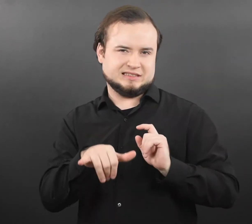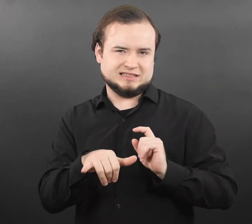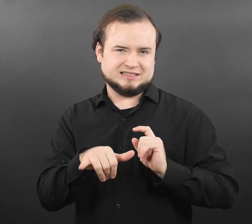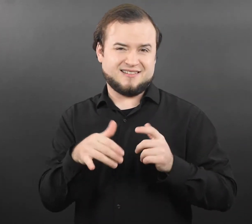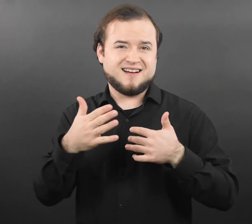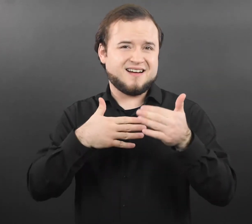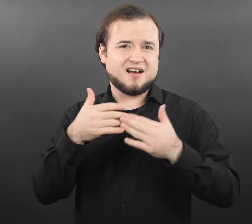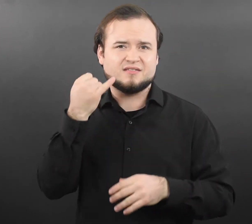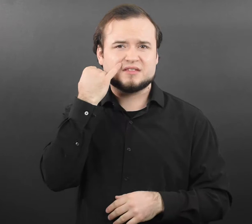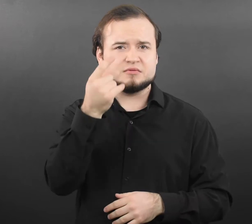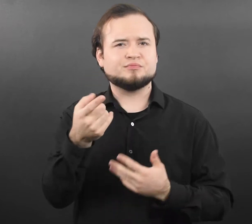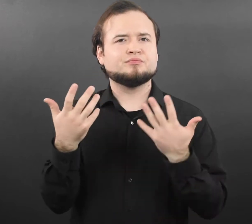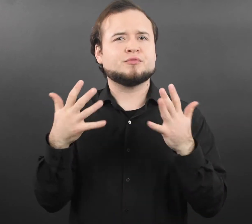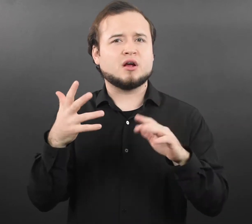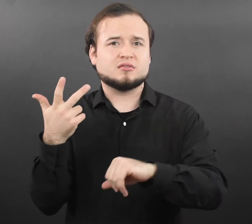even if you are fully vaccinated.